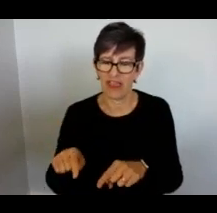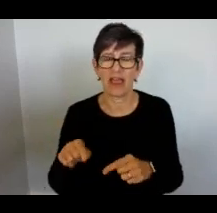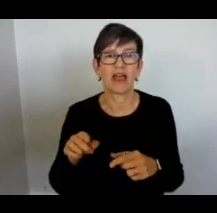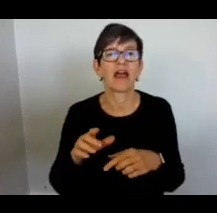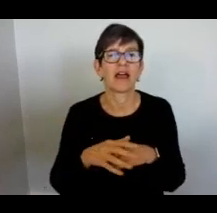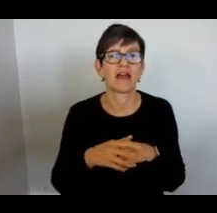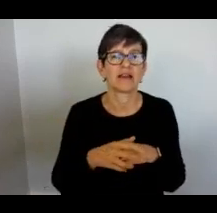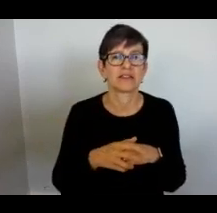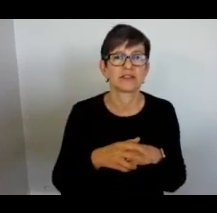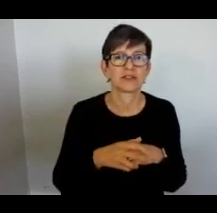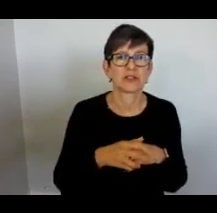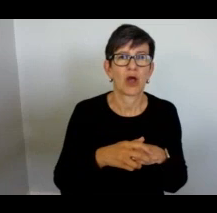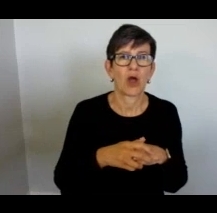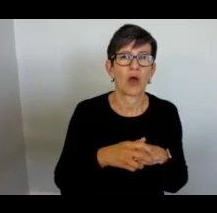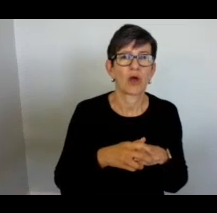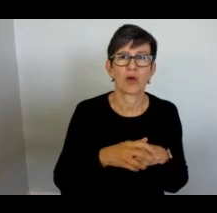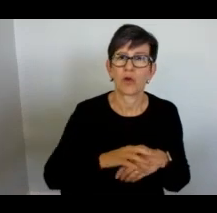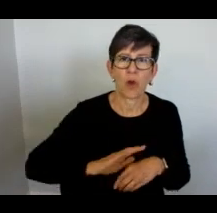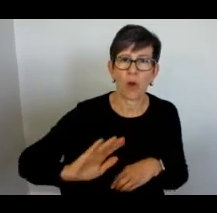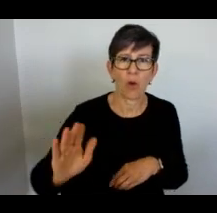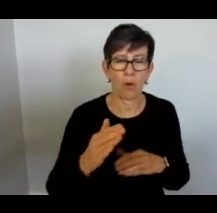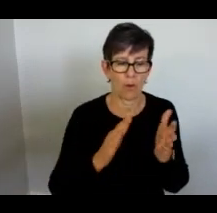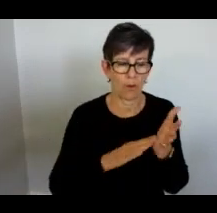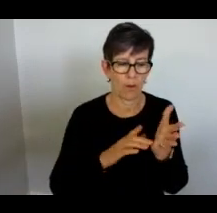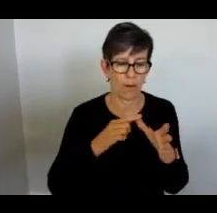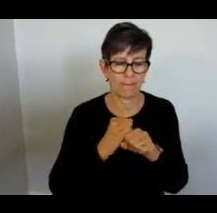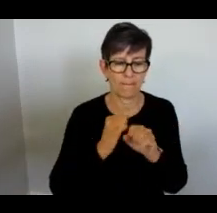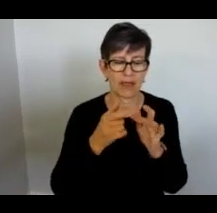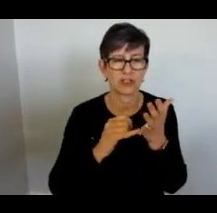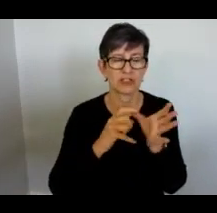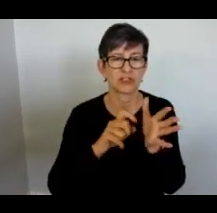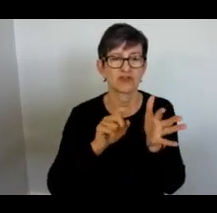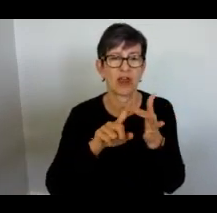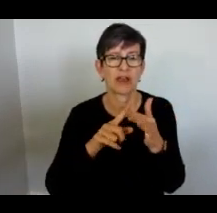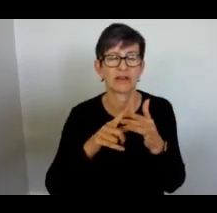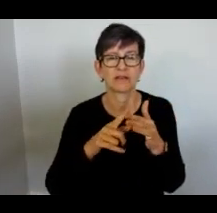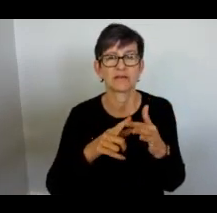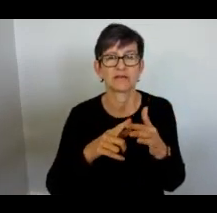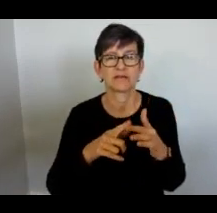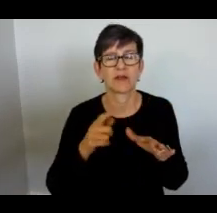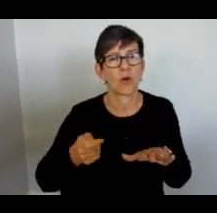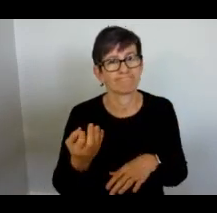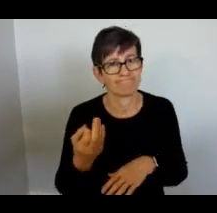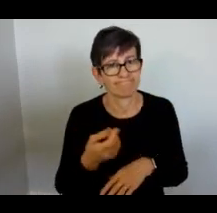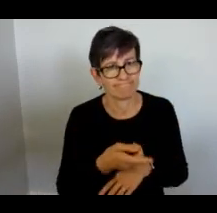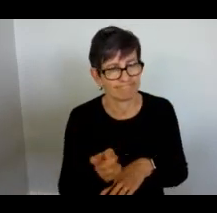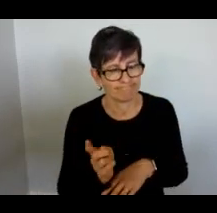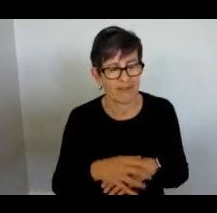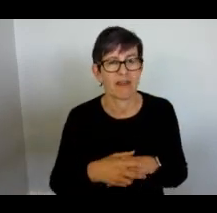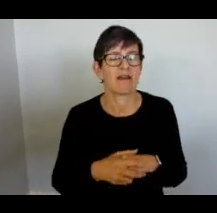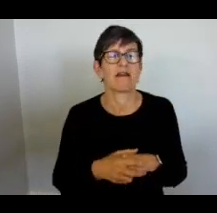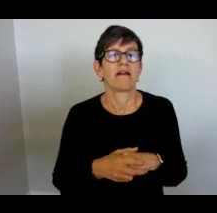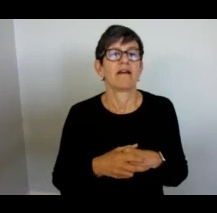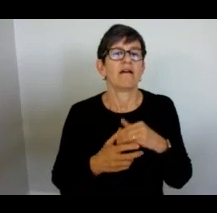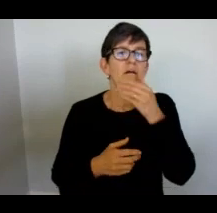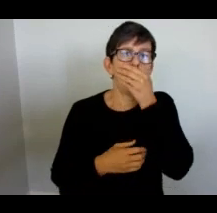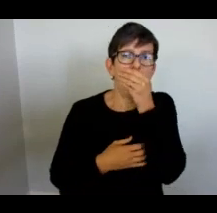but in terms of determining who the file lawyer is with carriage I'd just direct that inquiry